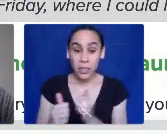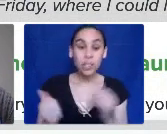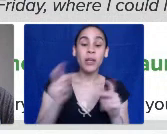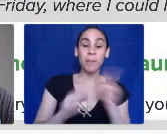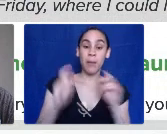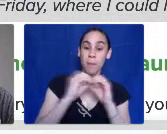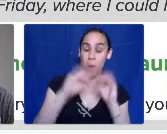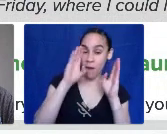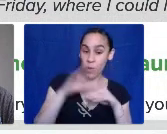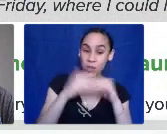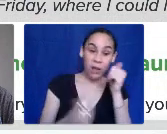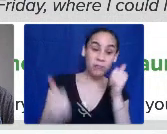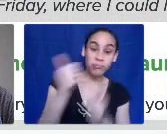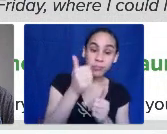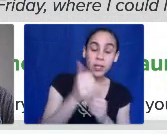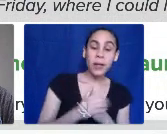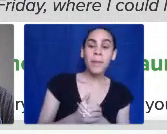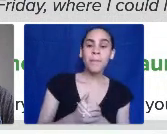build your own projects this is where you work with non-profits this is where you get your own